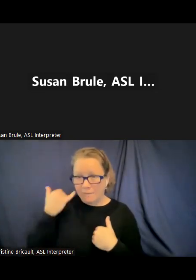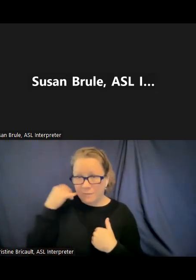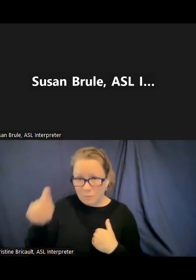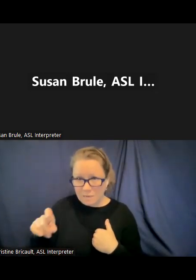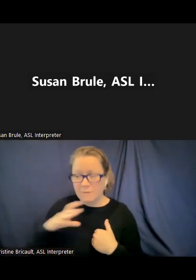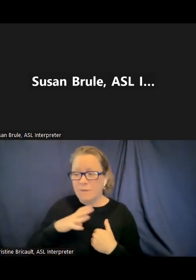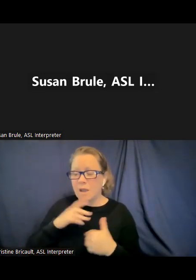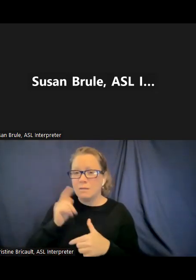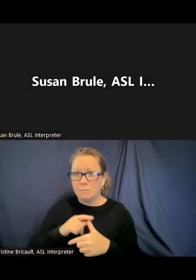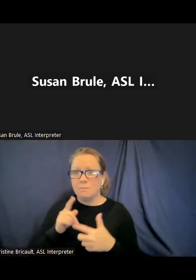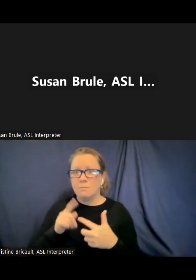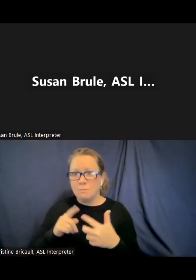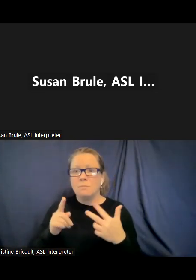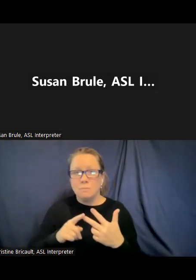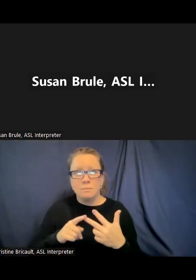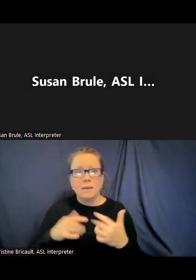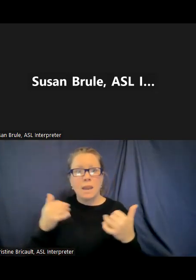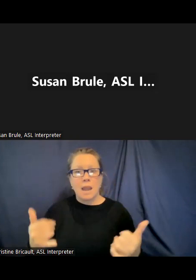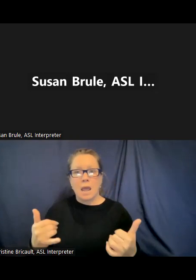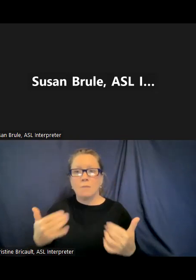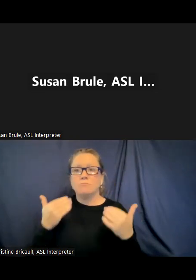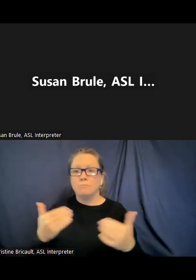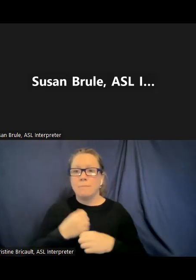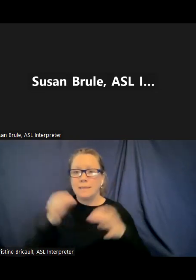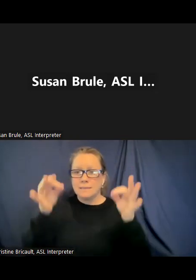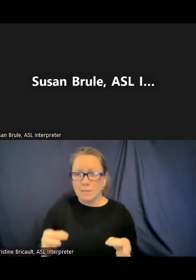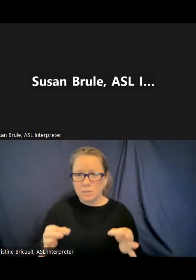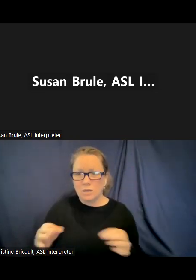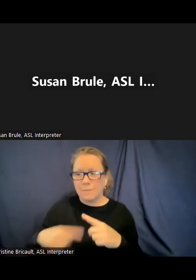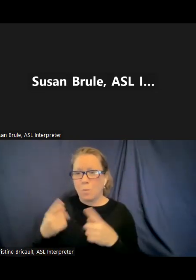Now you've arrived at a decision about how you're going to respond to this request.